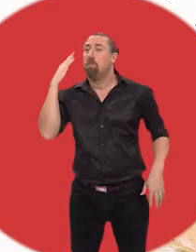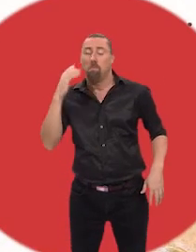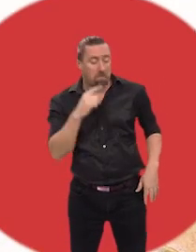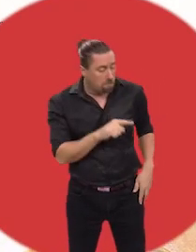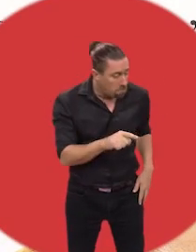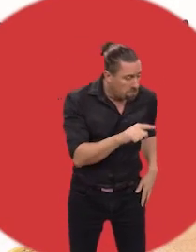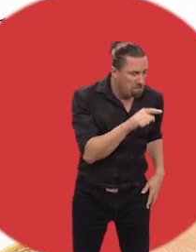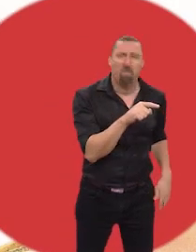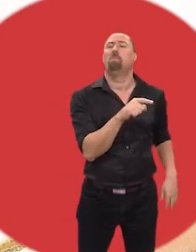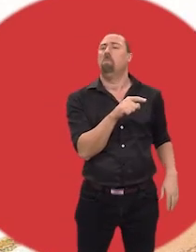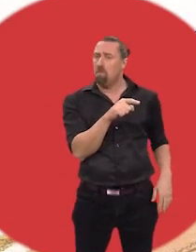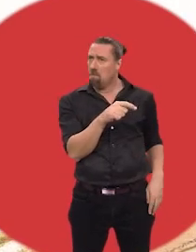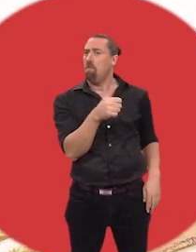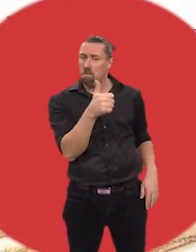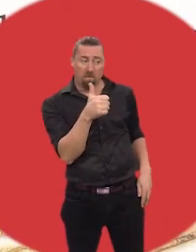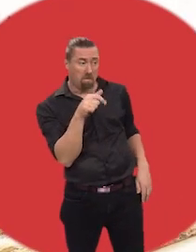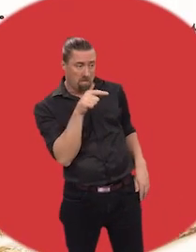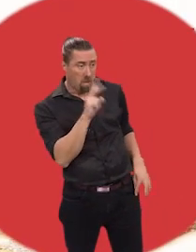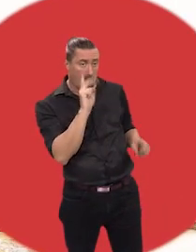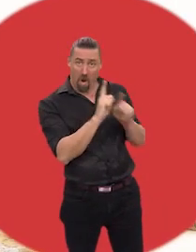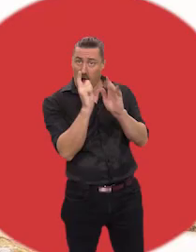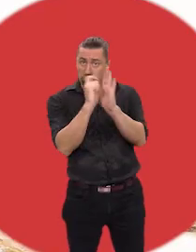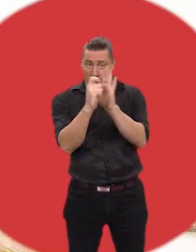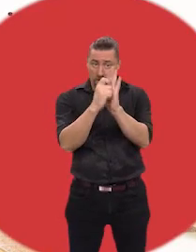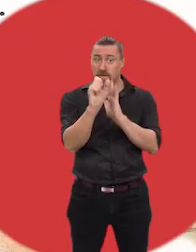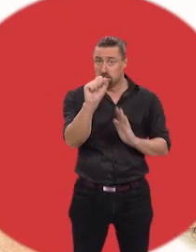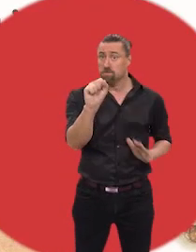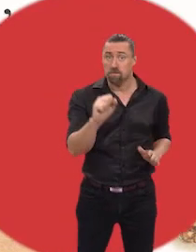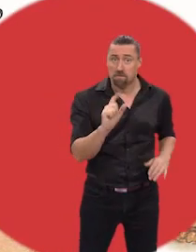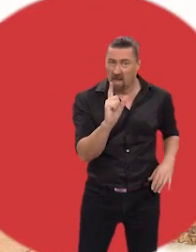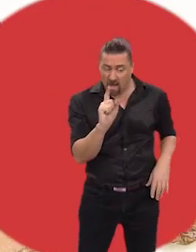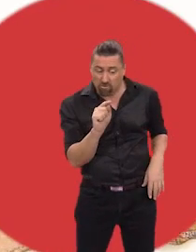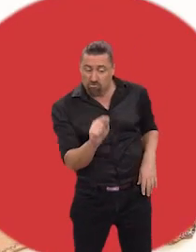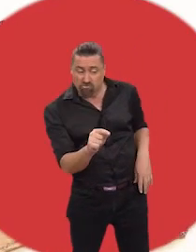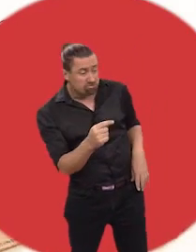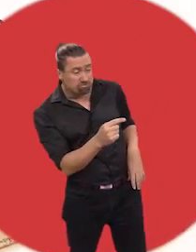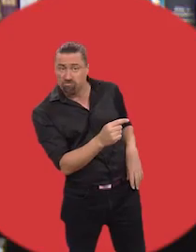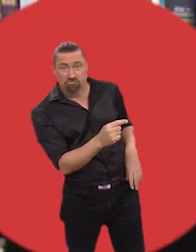and said, "Yes indeed, it does look like writing. "But Charlie, it's not.